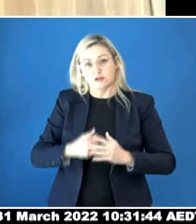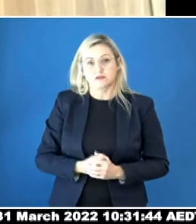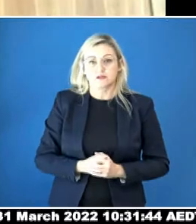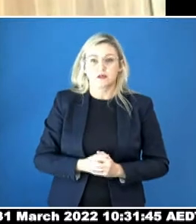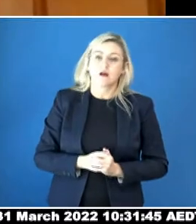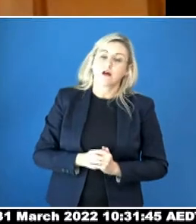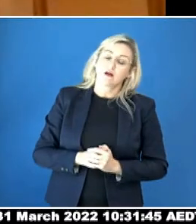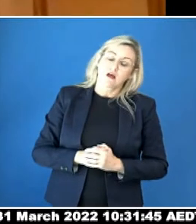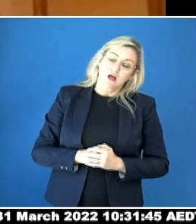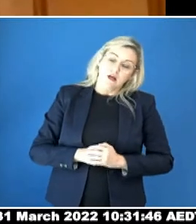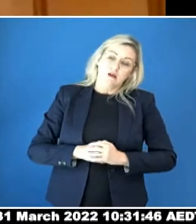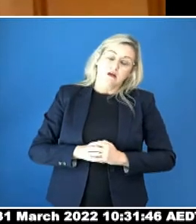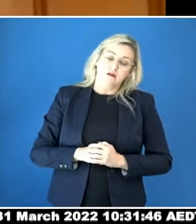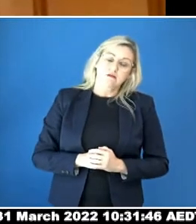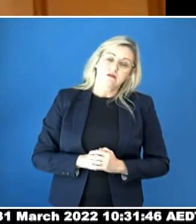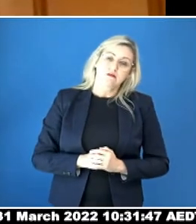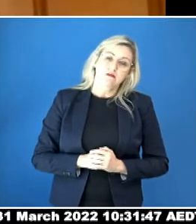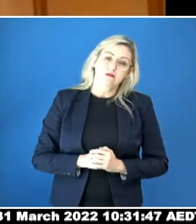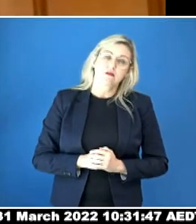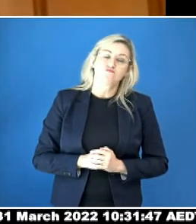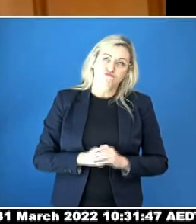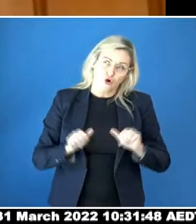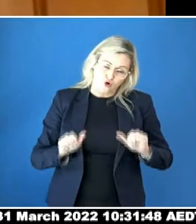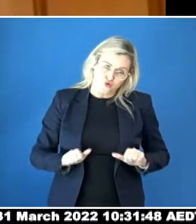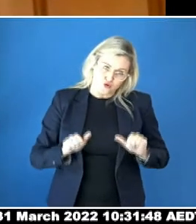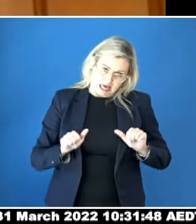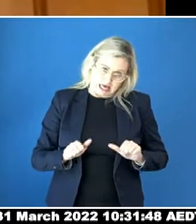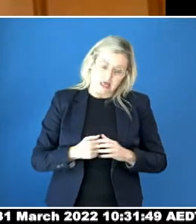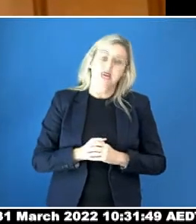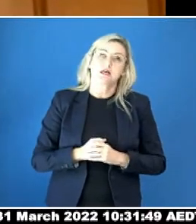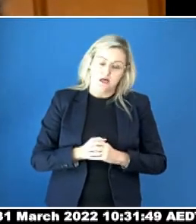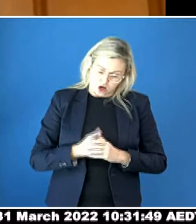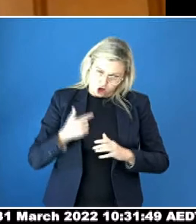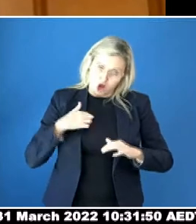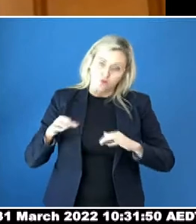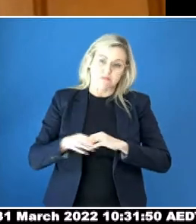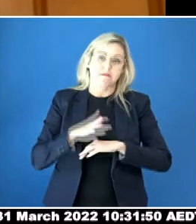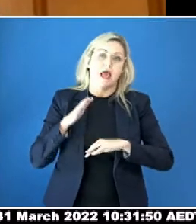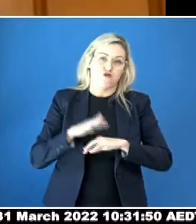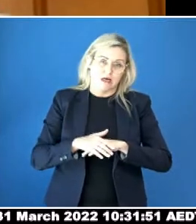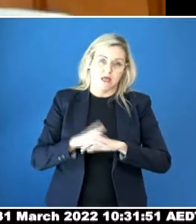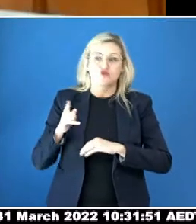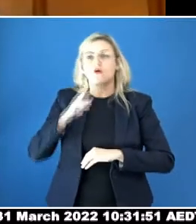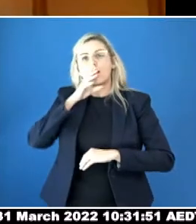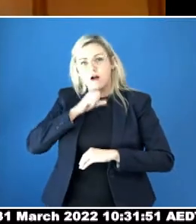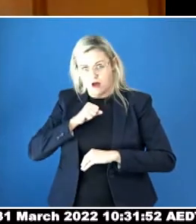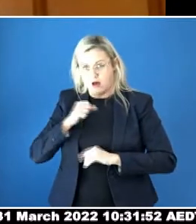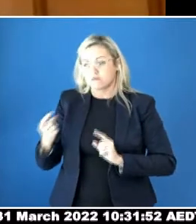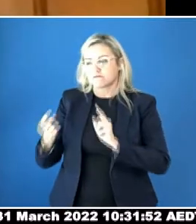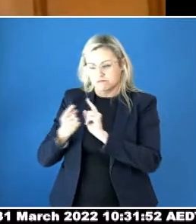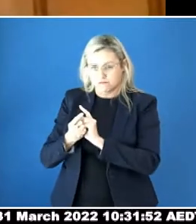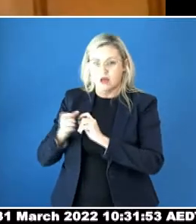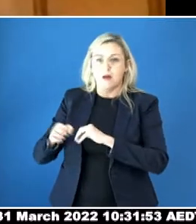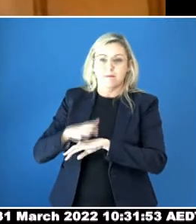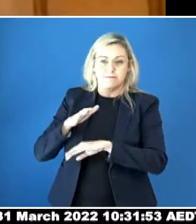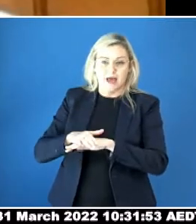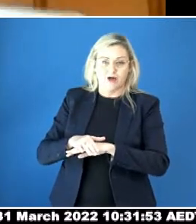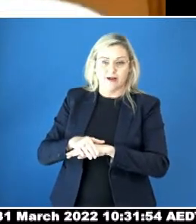Well, okay, I was married to a guy which I thought